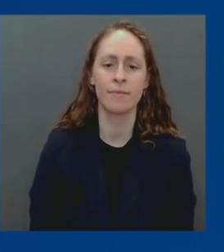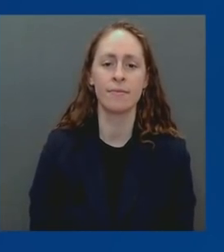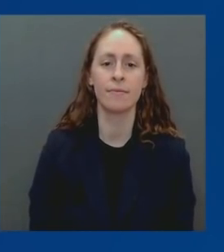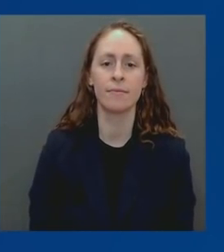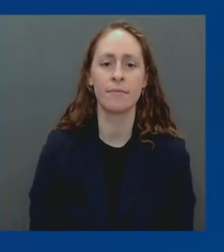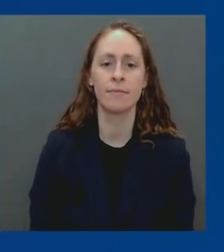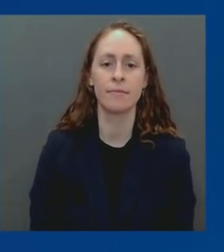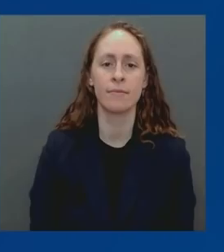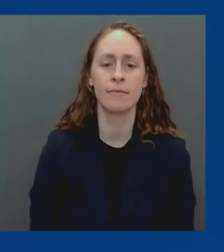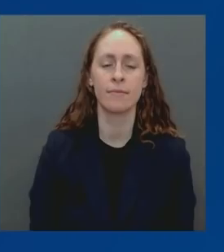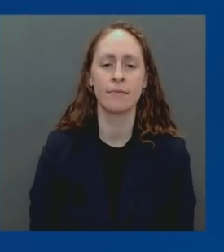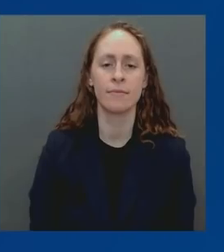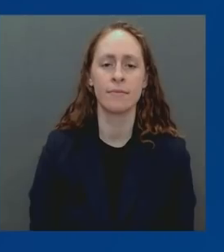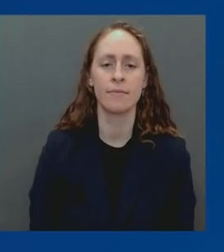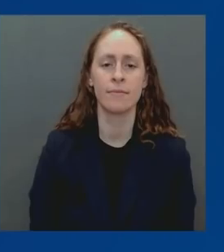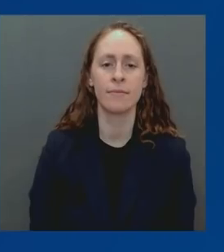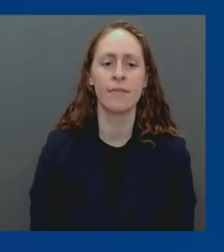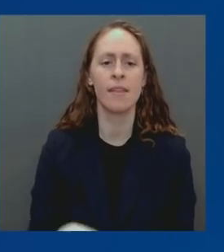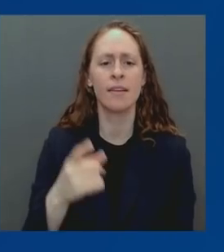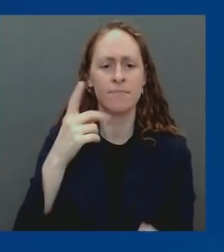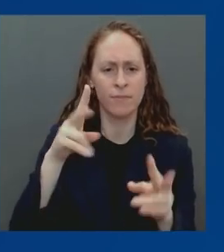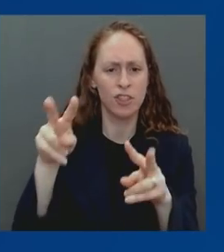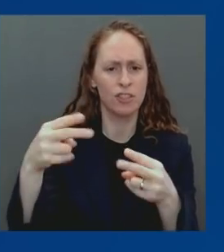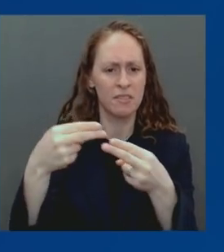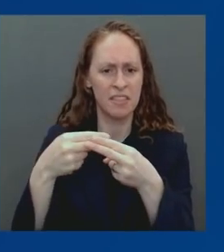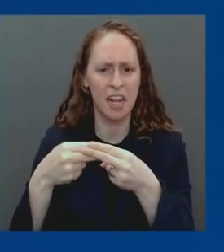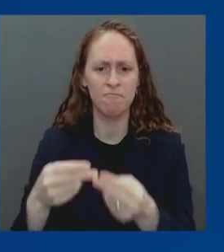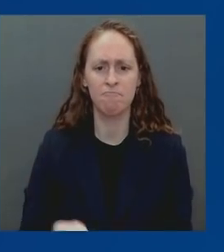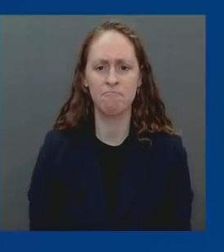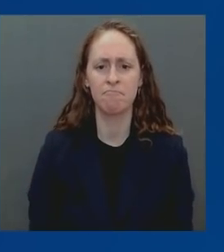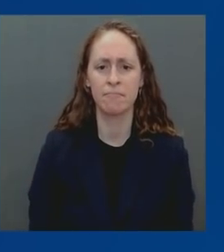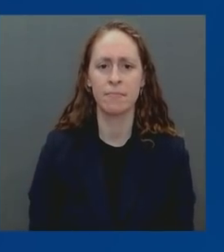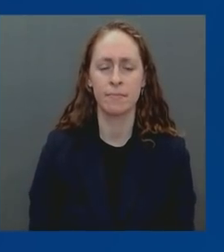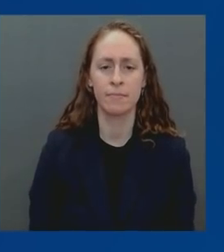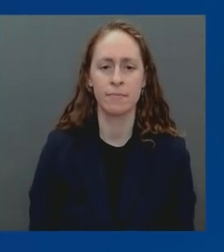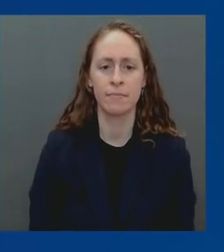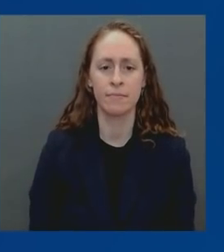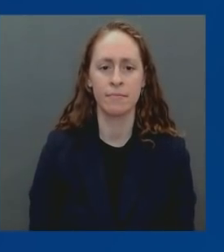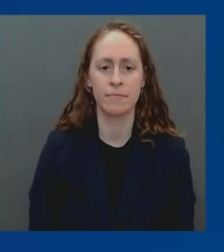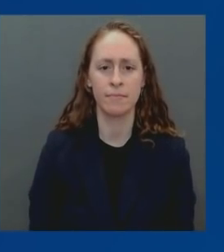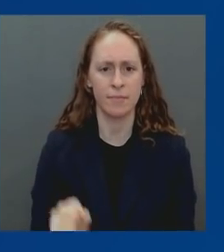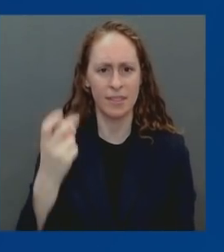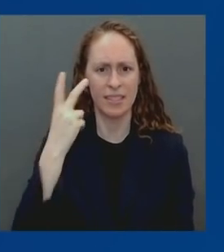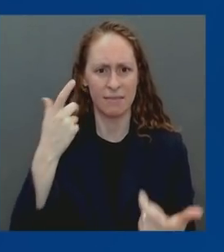On this slide, you can see data comparing the percentage of people age 65 and older